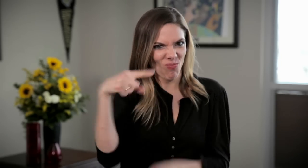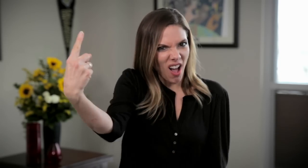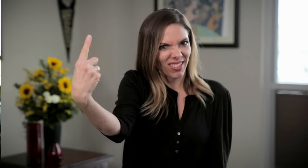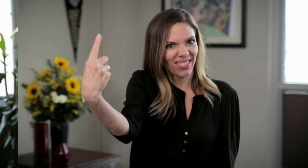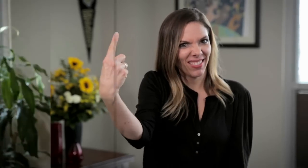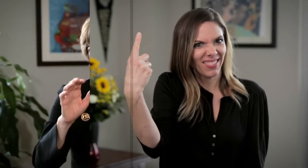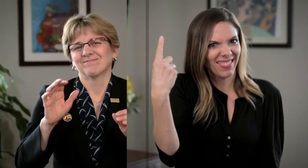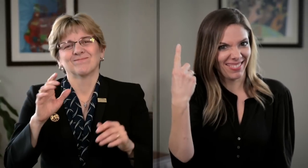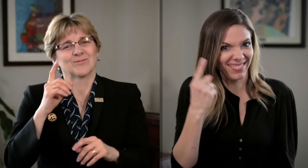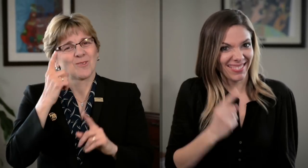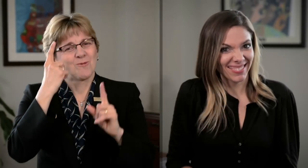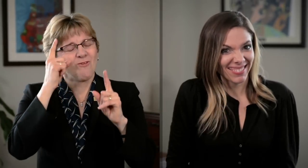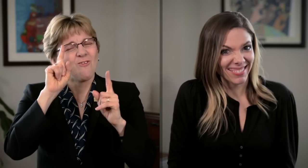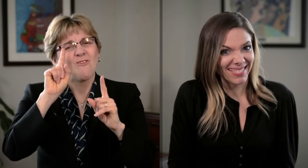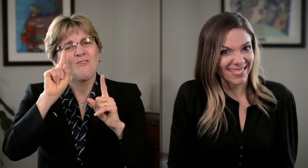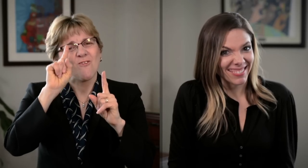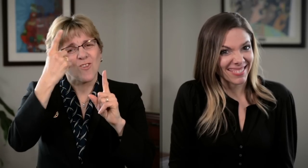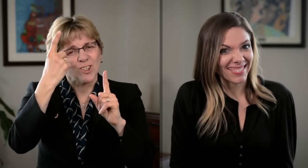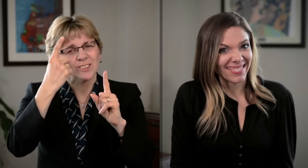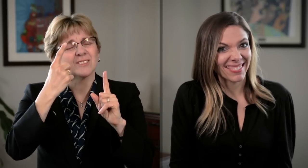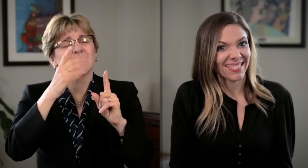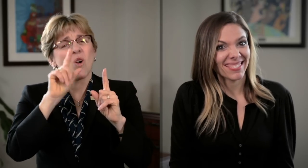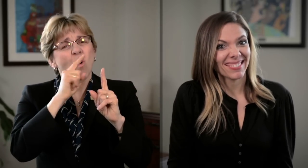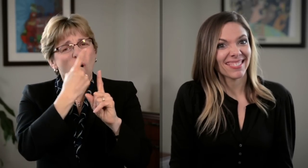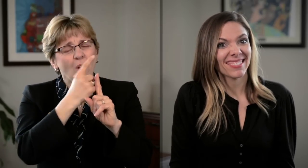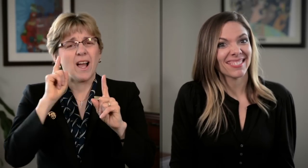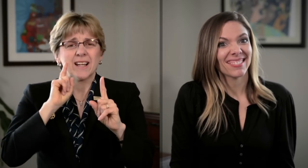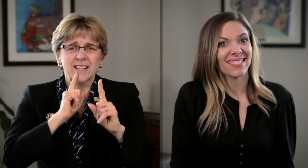The only one. She was the first and only woman to lead